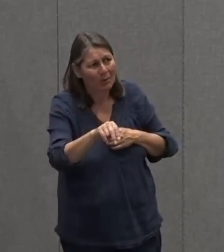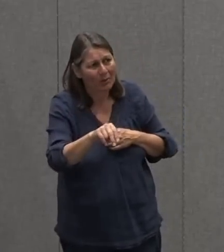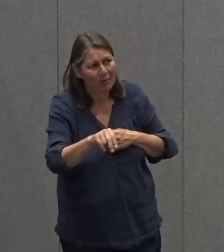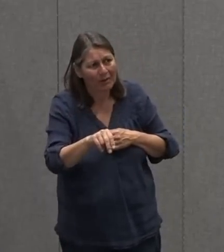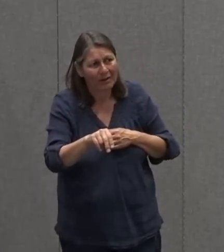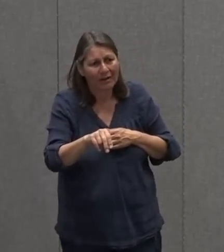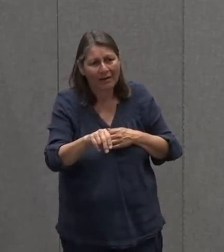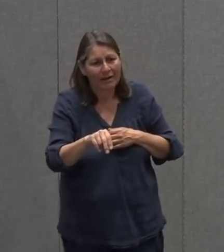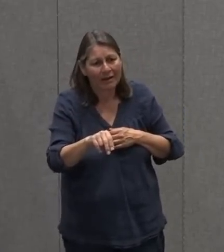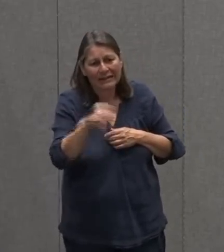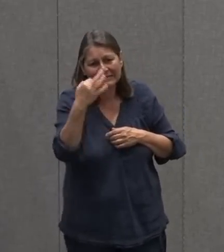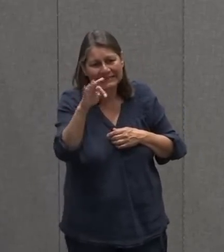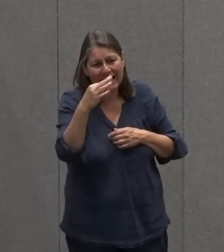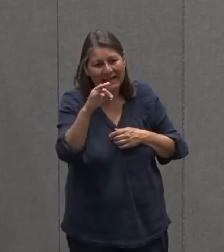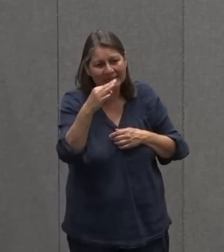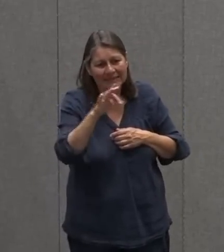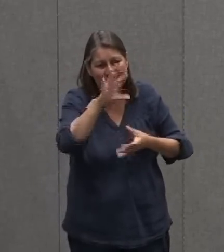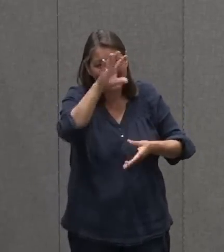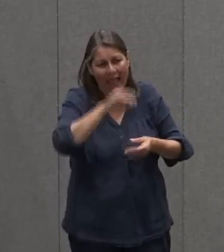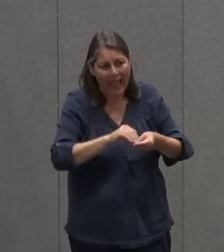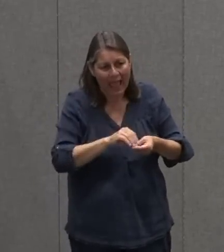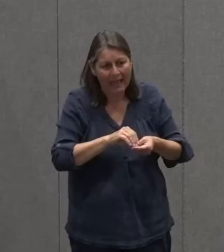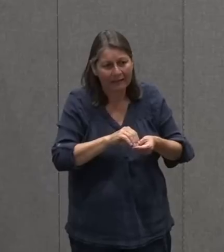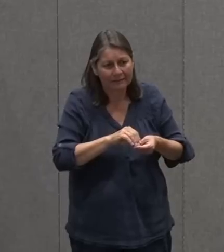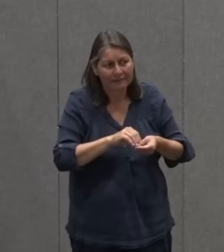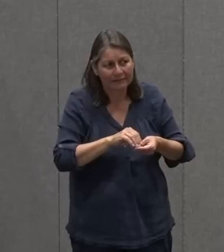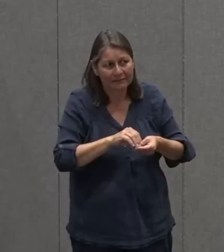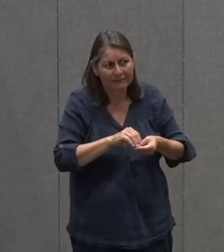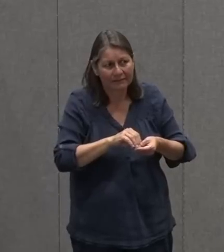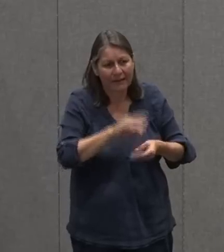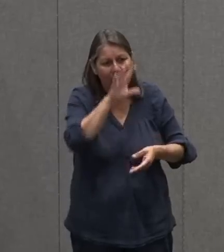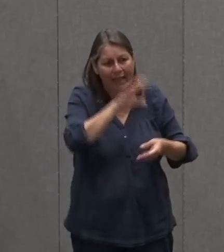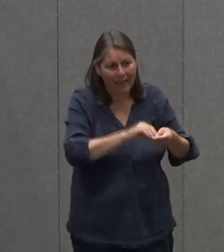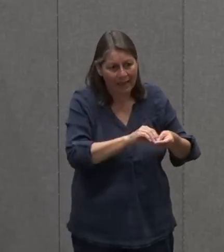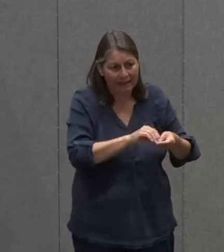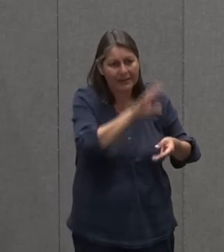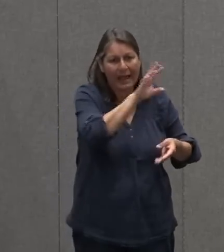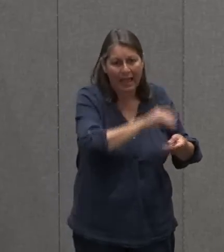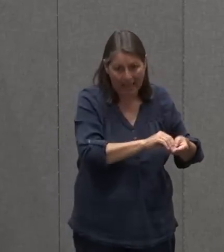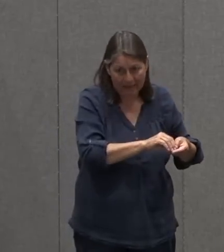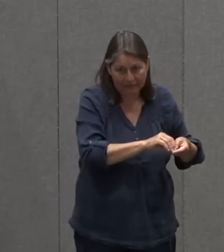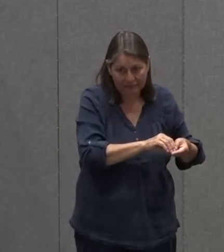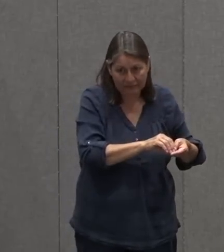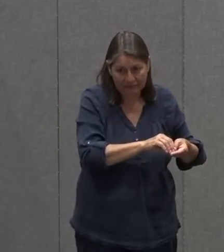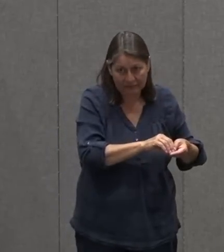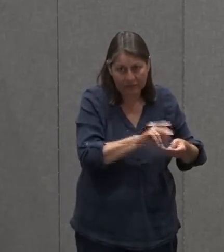I just take 19 and add it three times, perfect. That's the way I'm gonna do it.